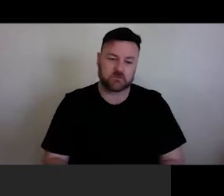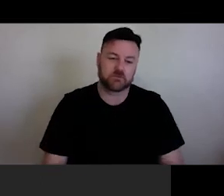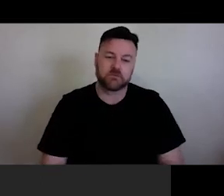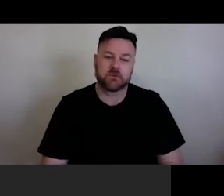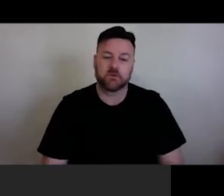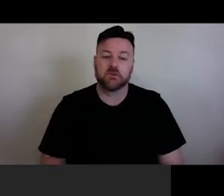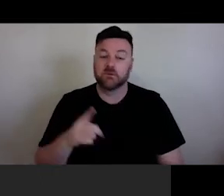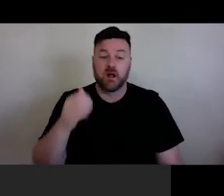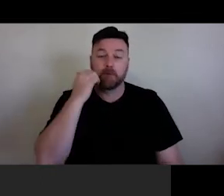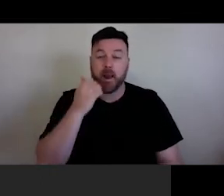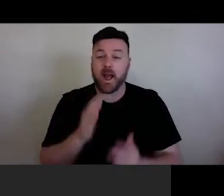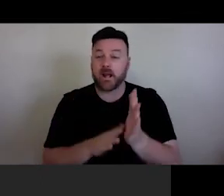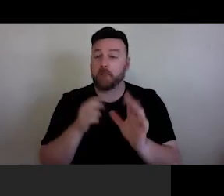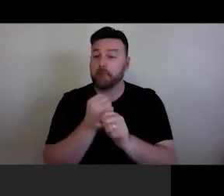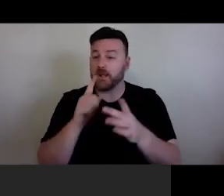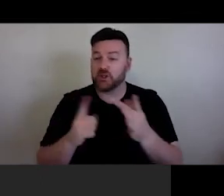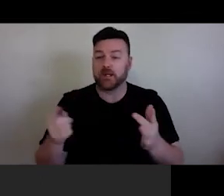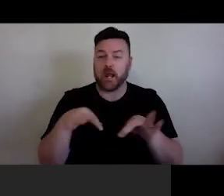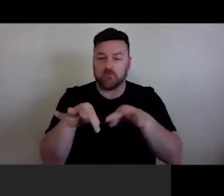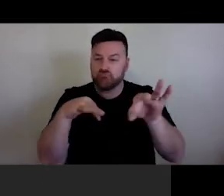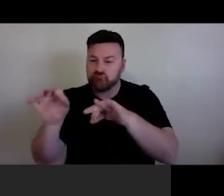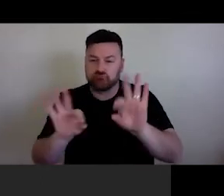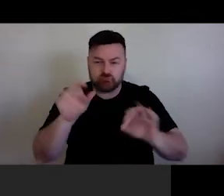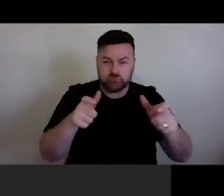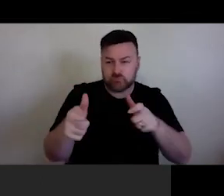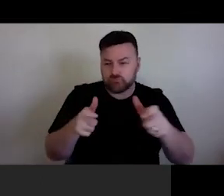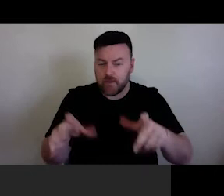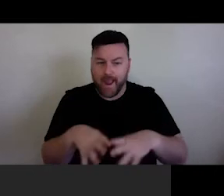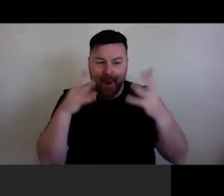all of the colouring and everything else from the little mixer with your